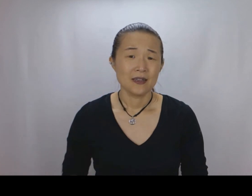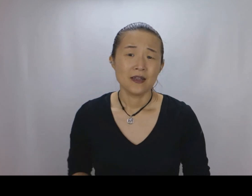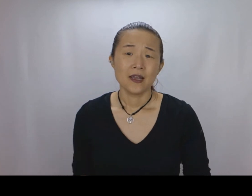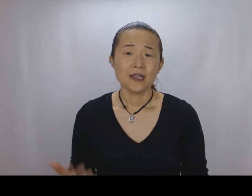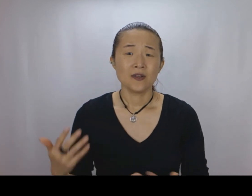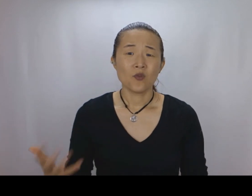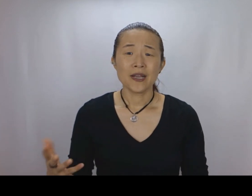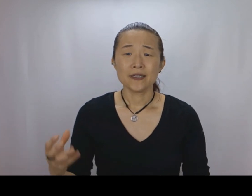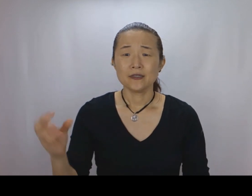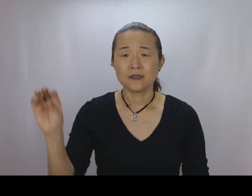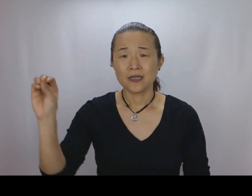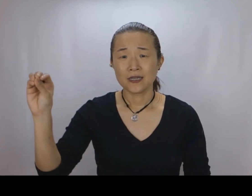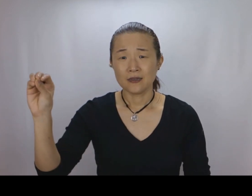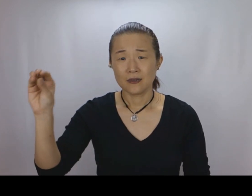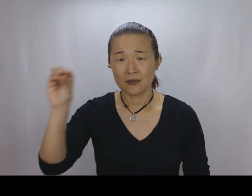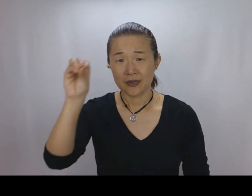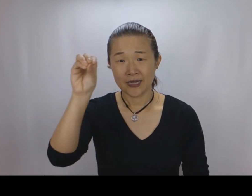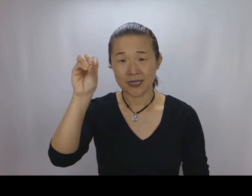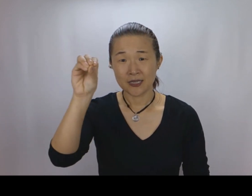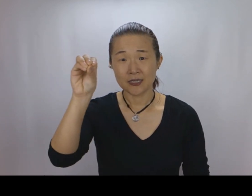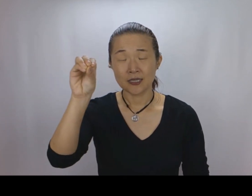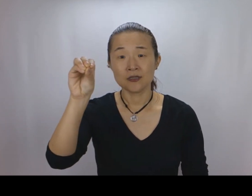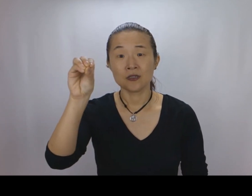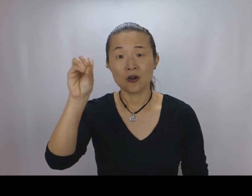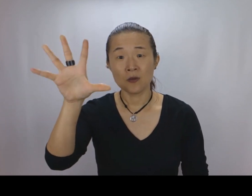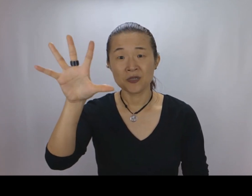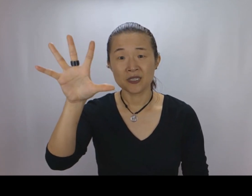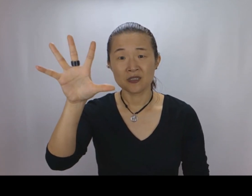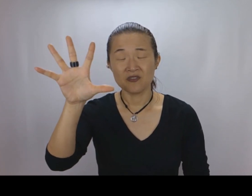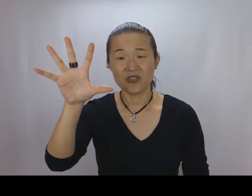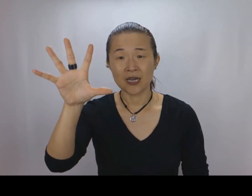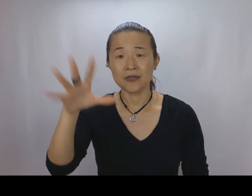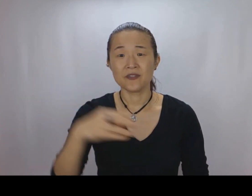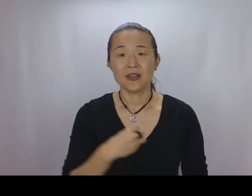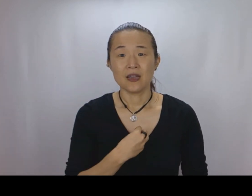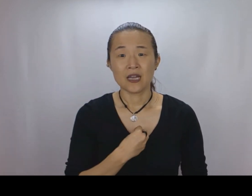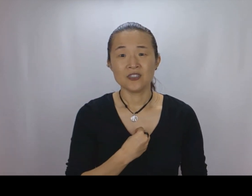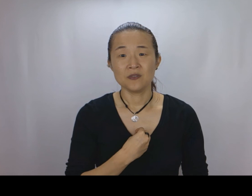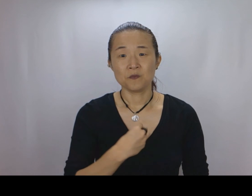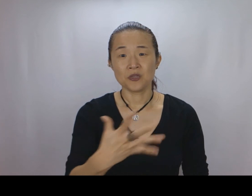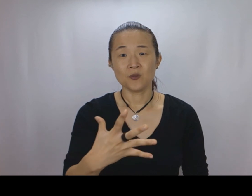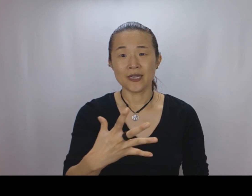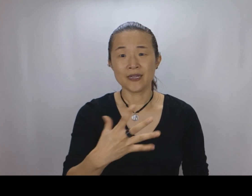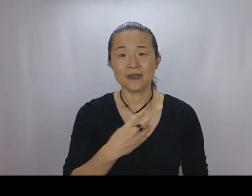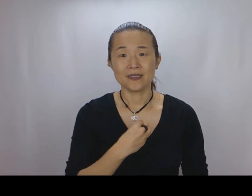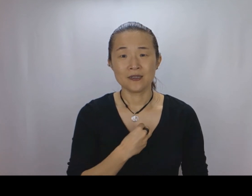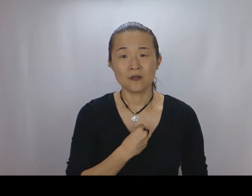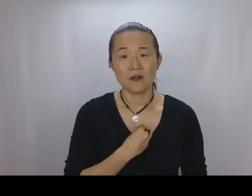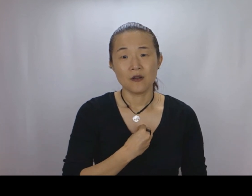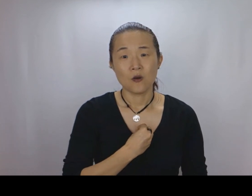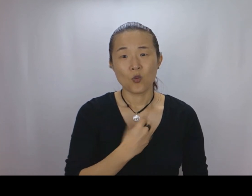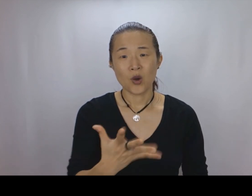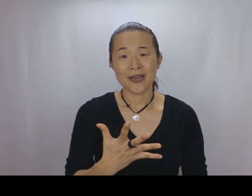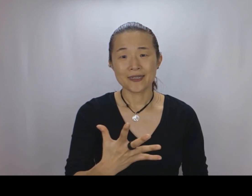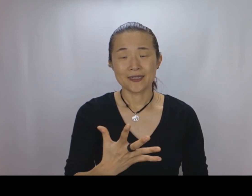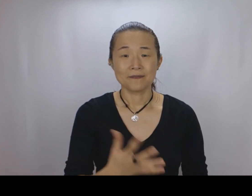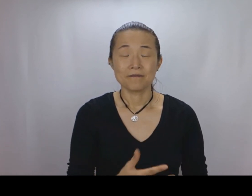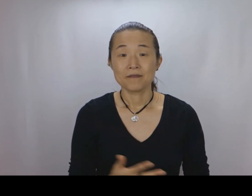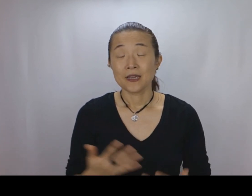And then white. Take a hand like this and you're going to open it into a 5 as you pull away, so white